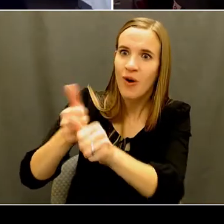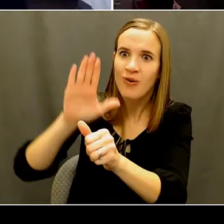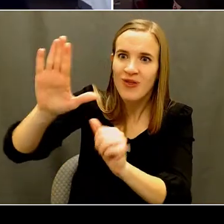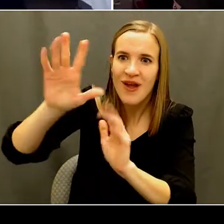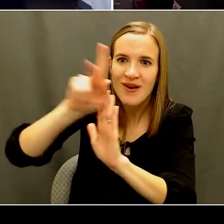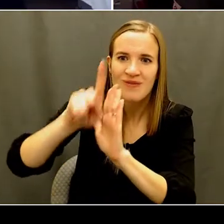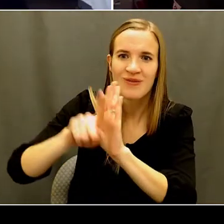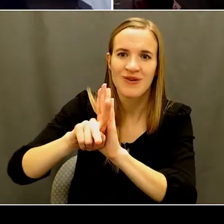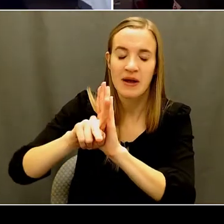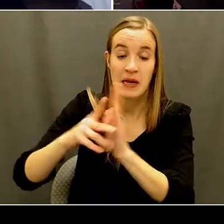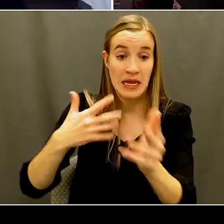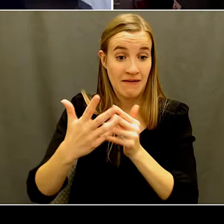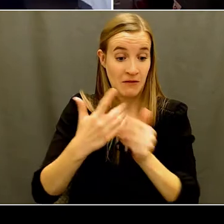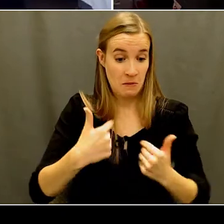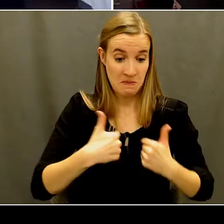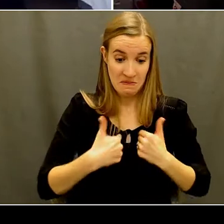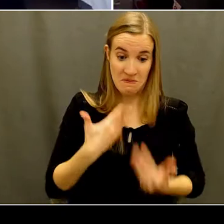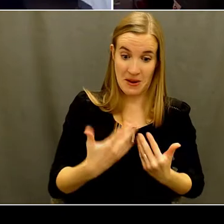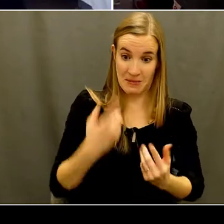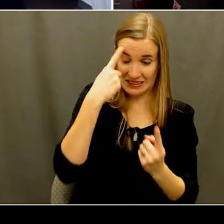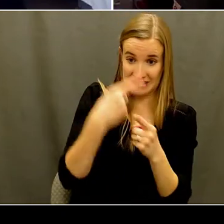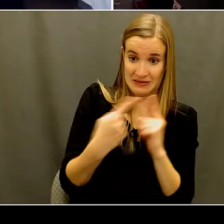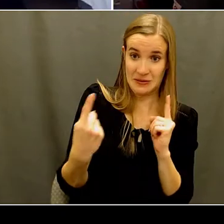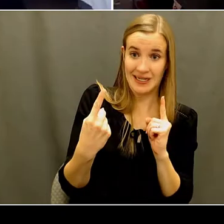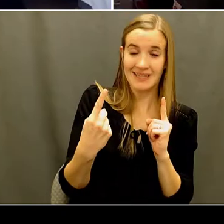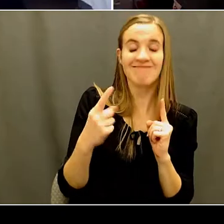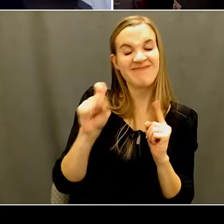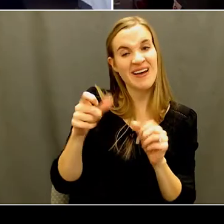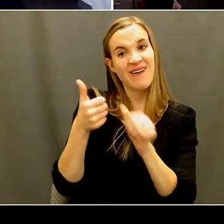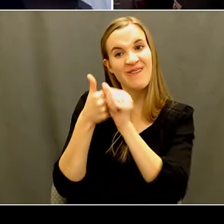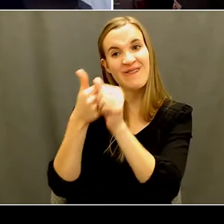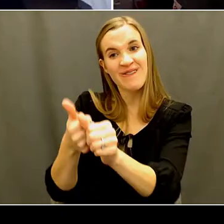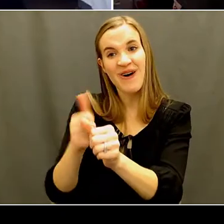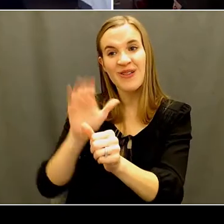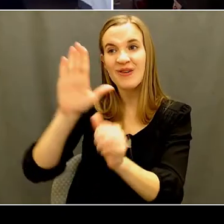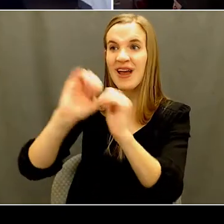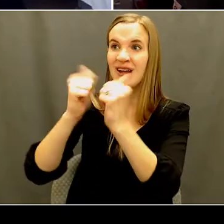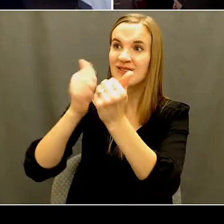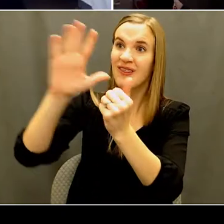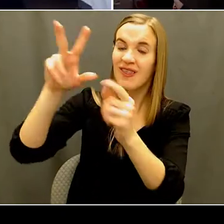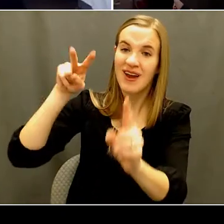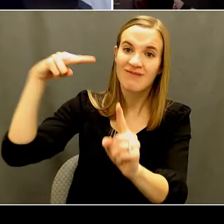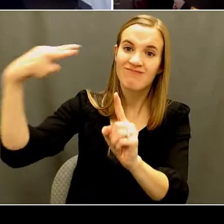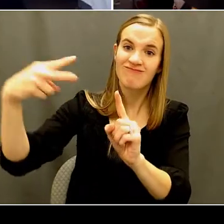two-and-a-half years, I felt like I was losing touch with my own voice. And I